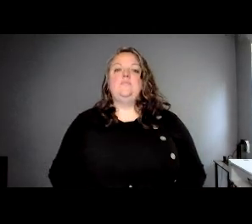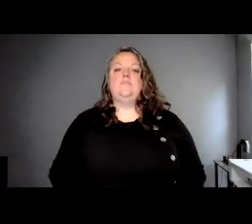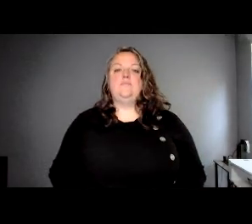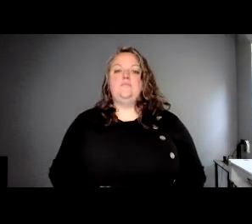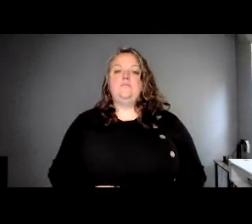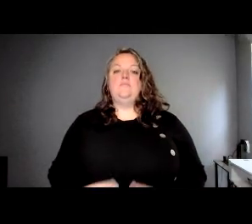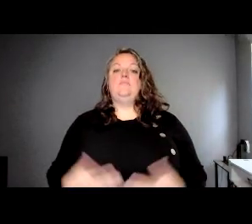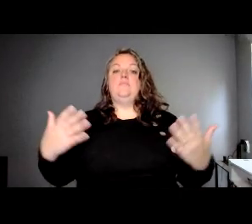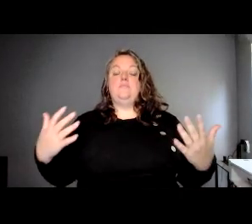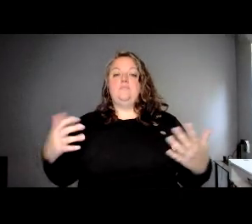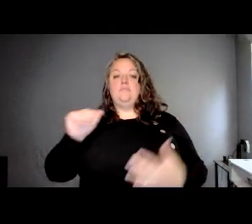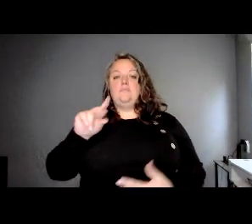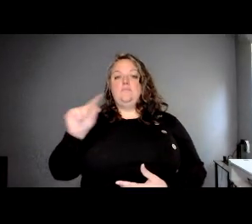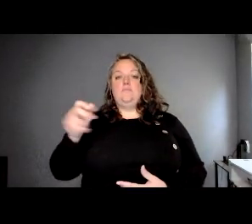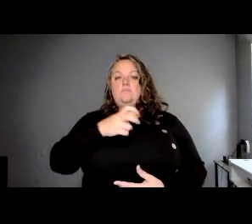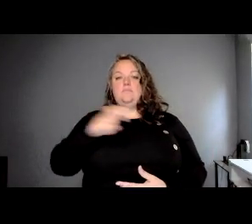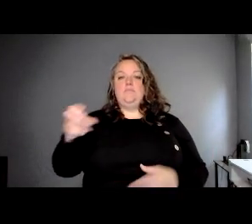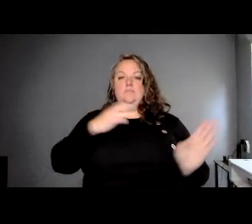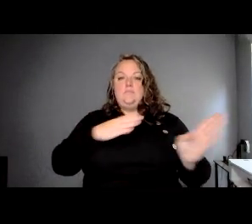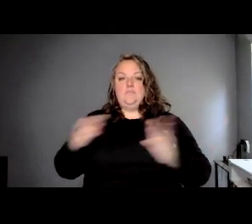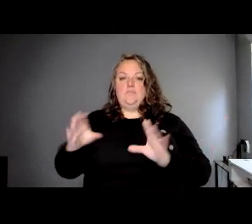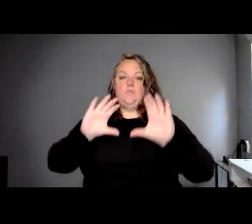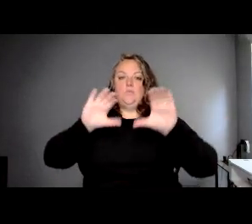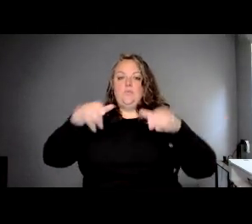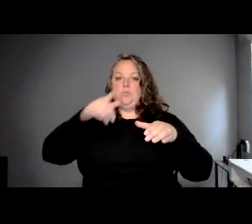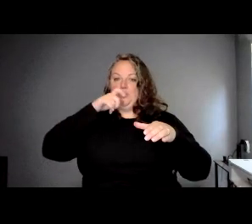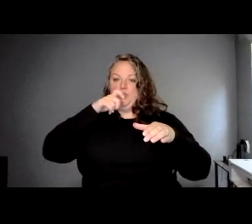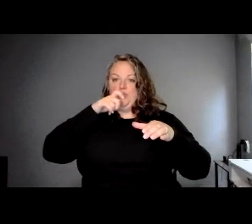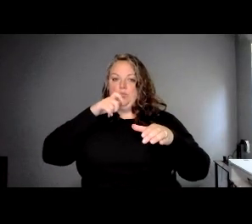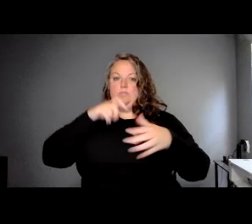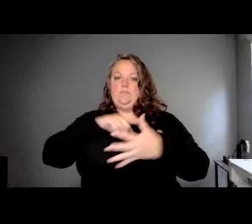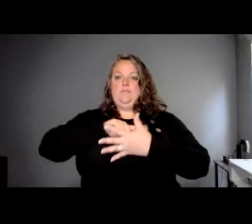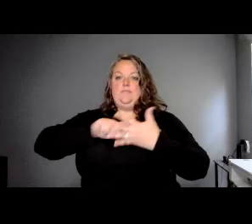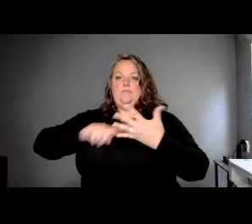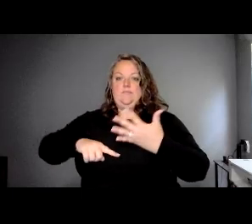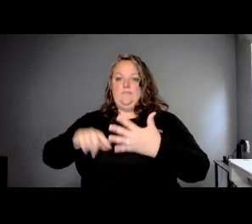Our ADA transition plan work group is made up of five AOT staff.